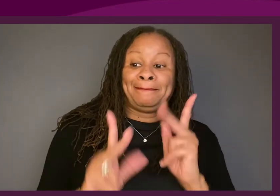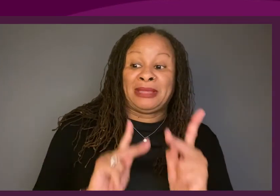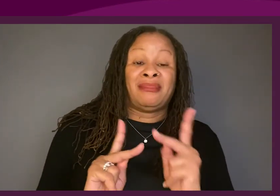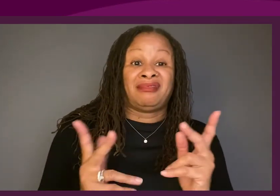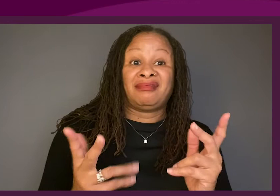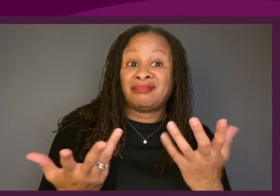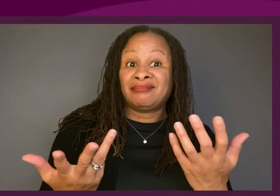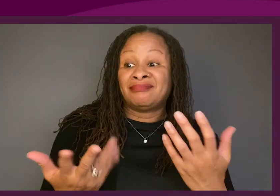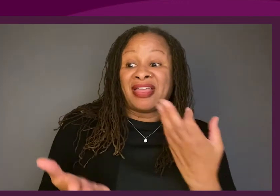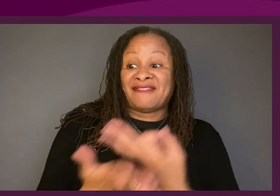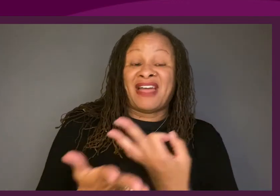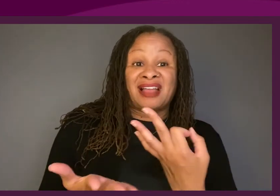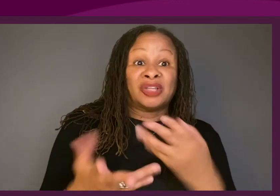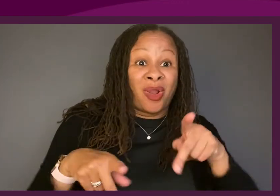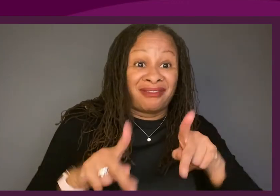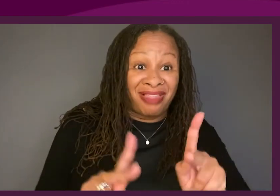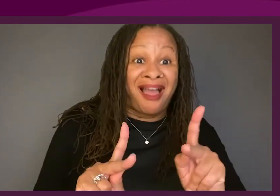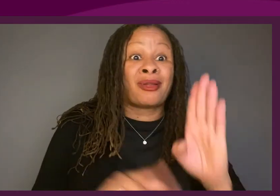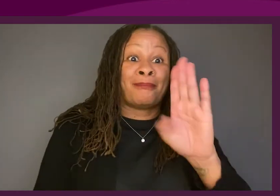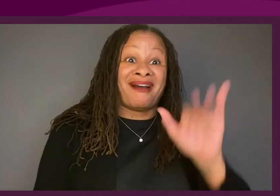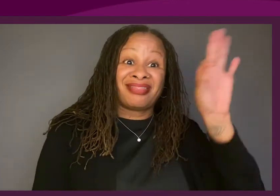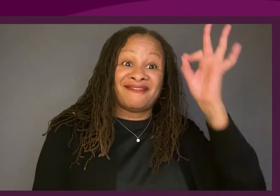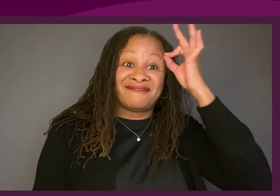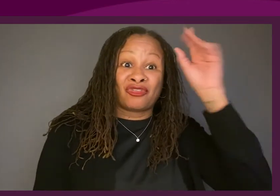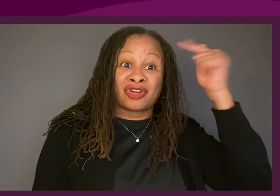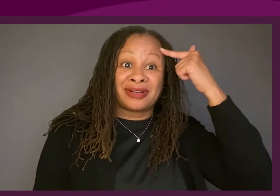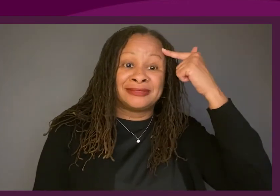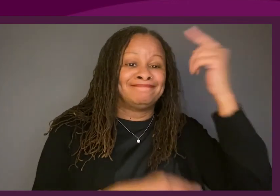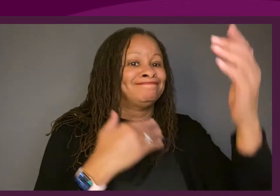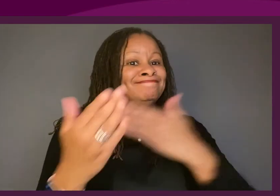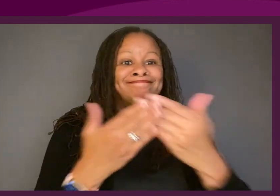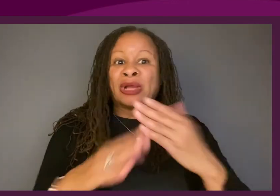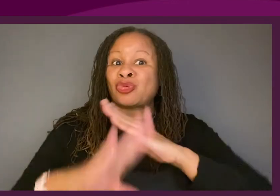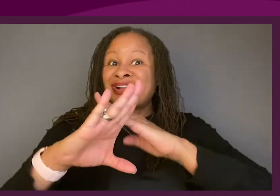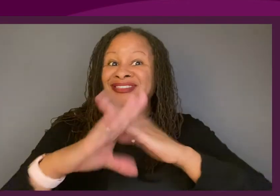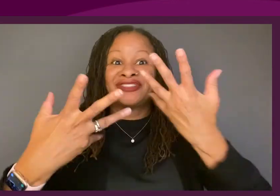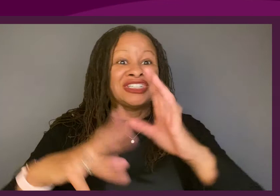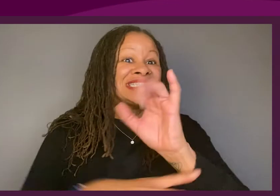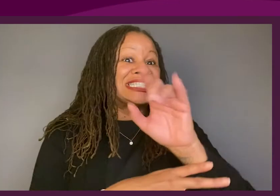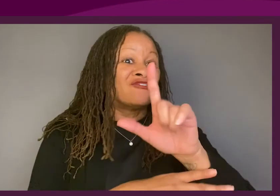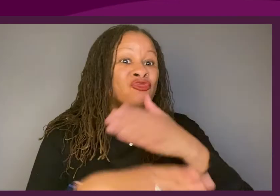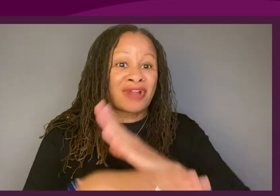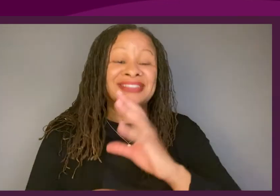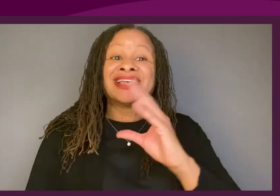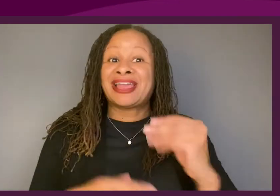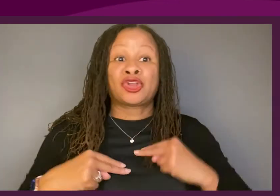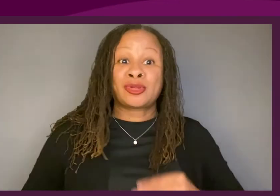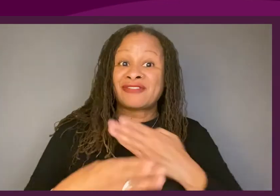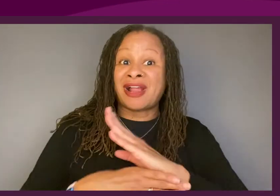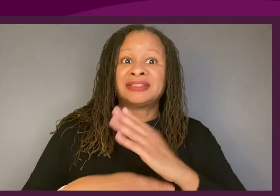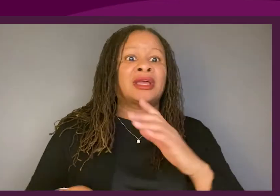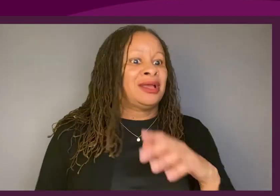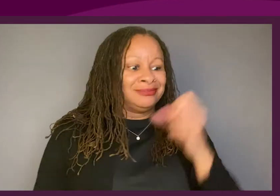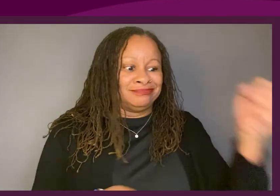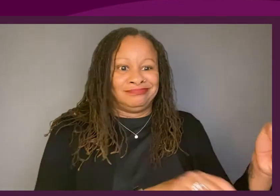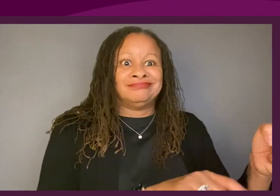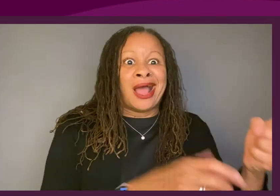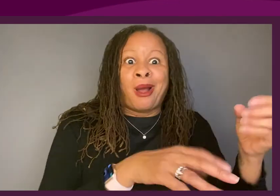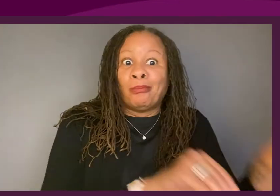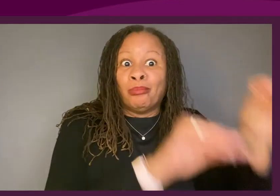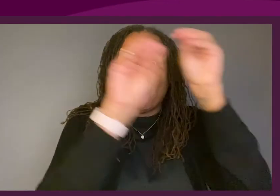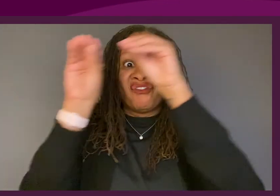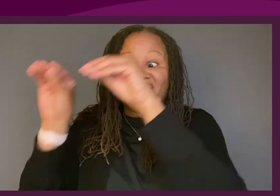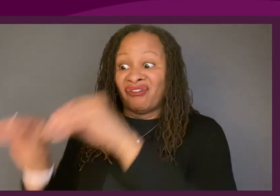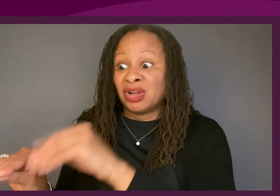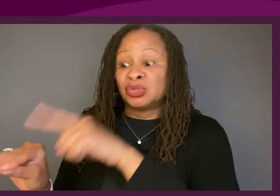to be moved into these facilities, and added to that the extreme loss of life in those